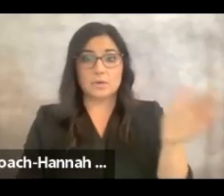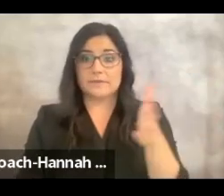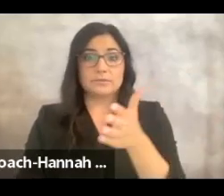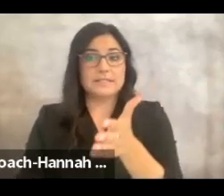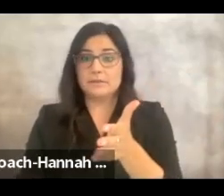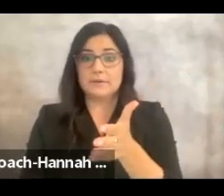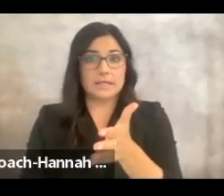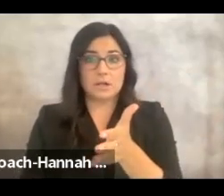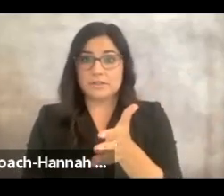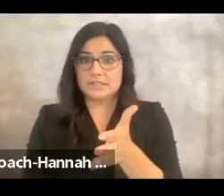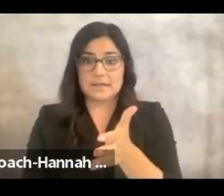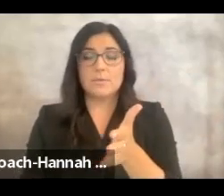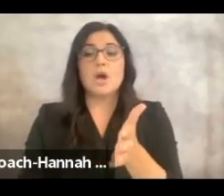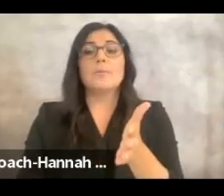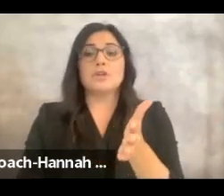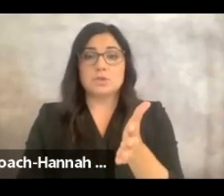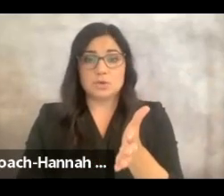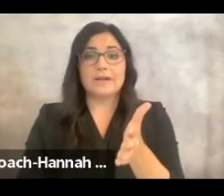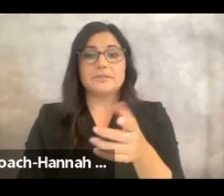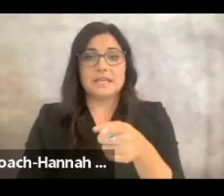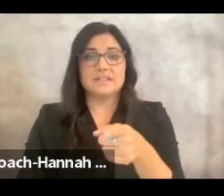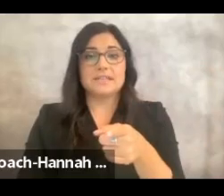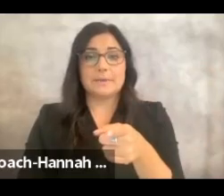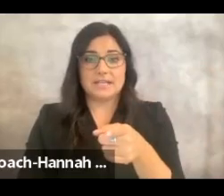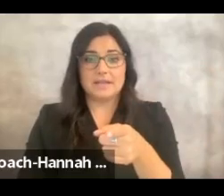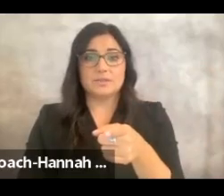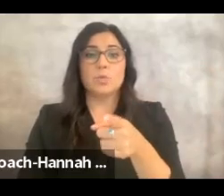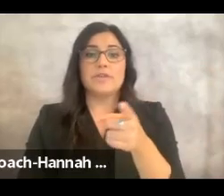You don't have to retake the written knowledge exam, but you do have to take this gap test with